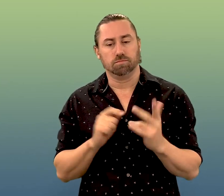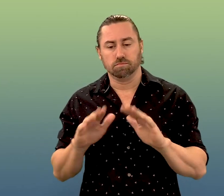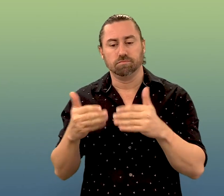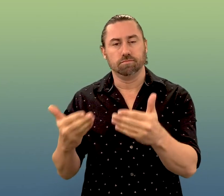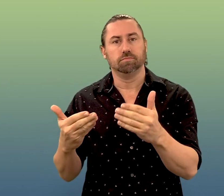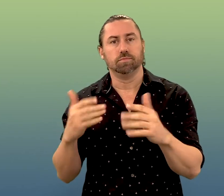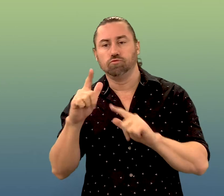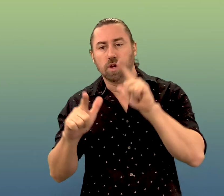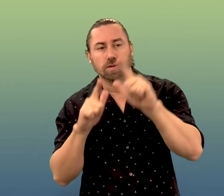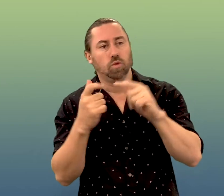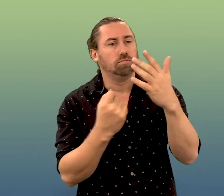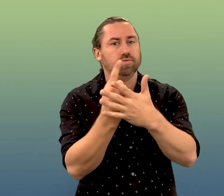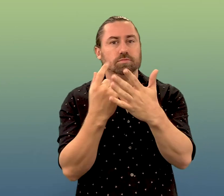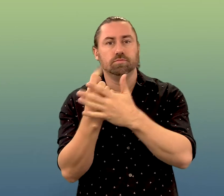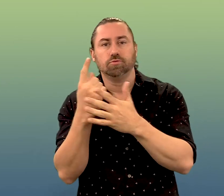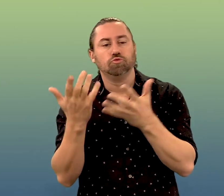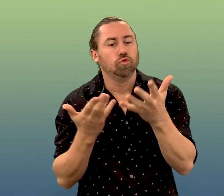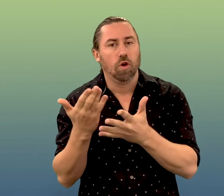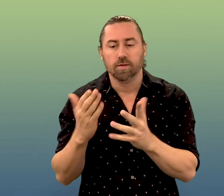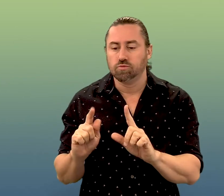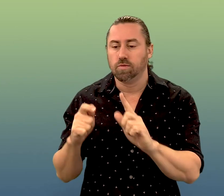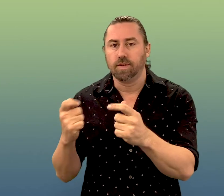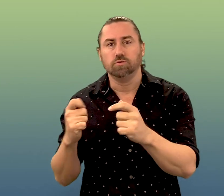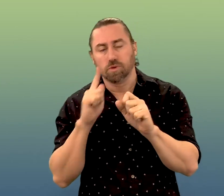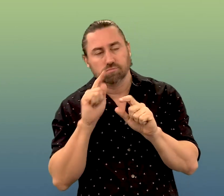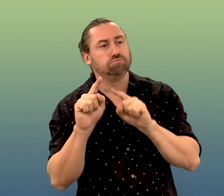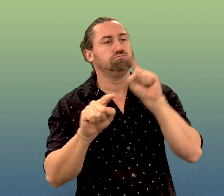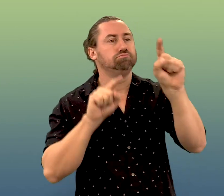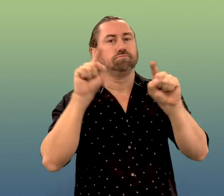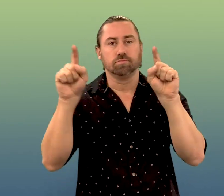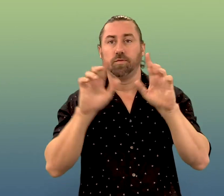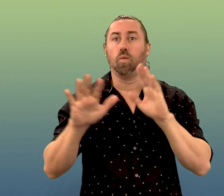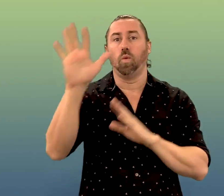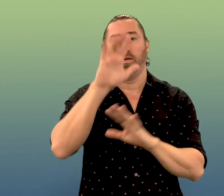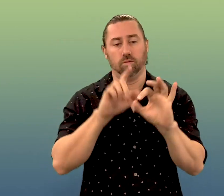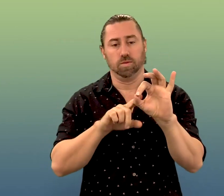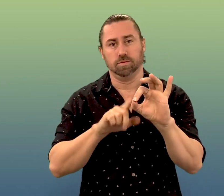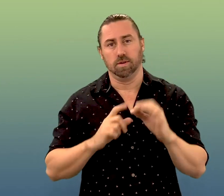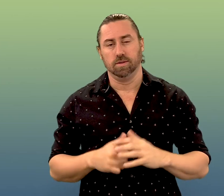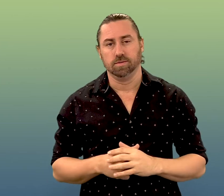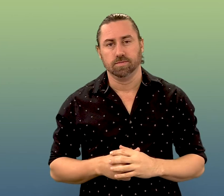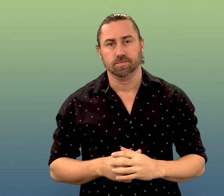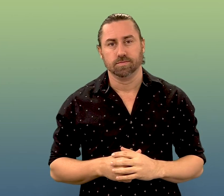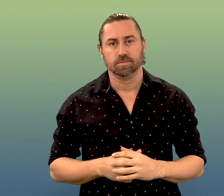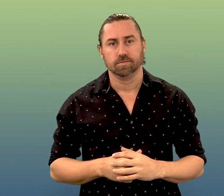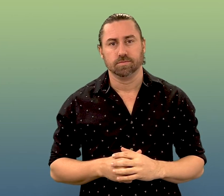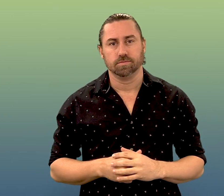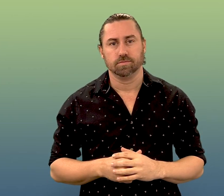accessible and inclusive transport products, services information and infrastructure across Queensland.